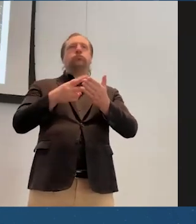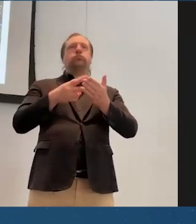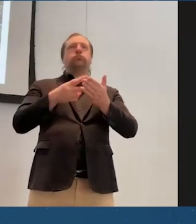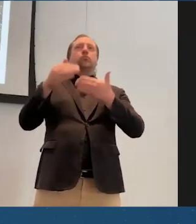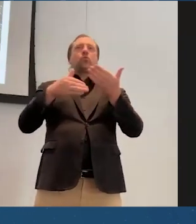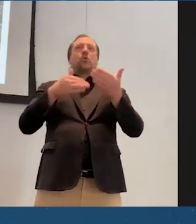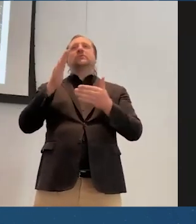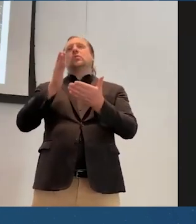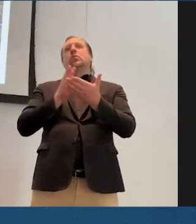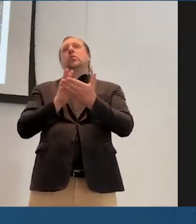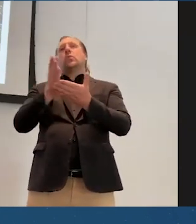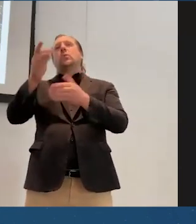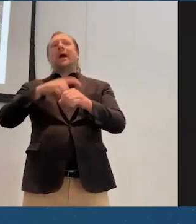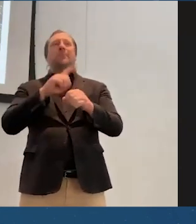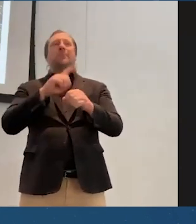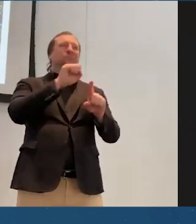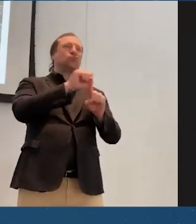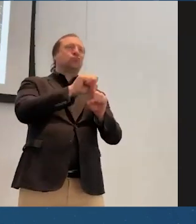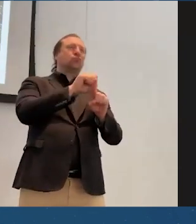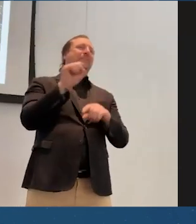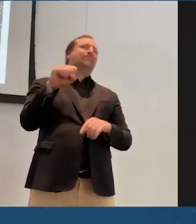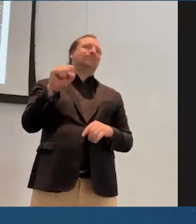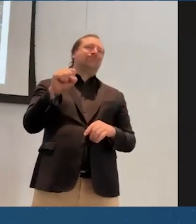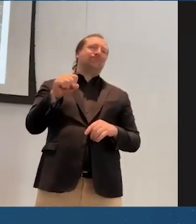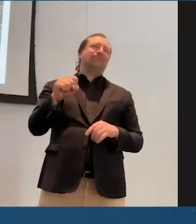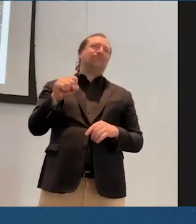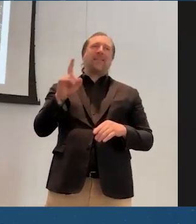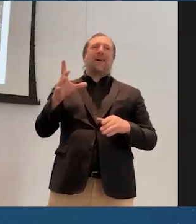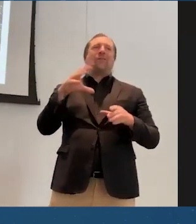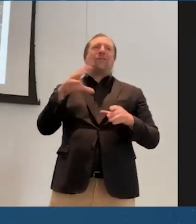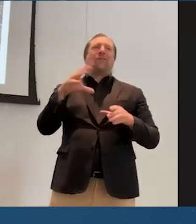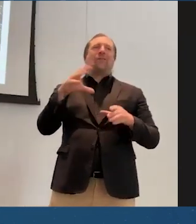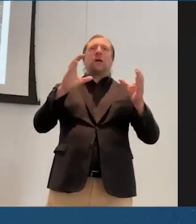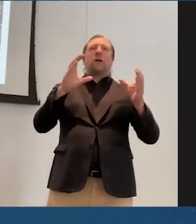But it is tricky for sure. And it does involve a lot of conversation